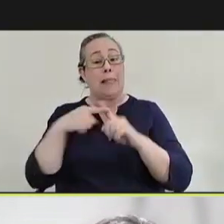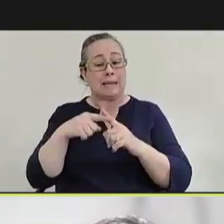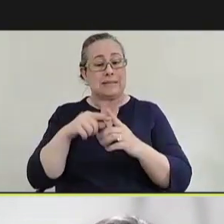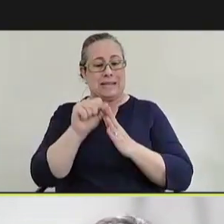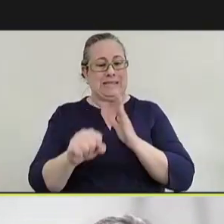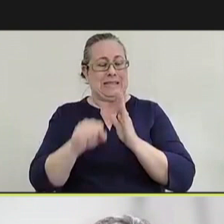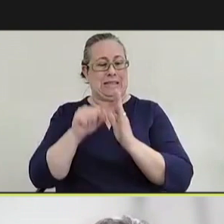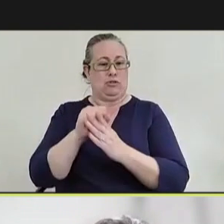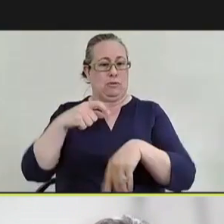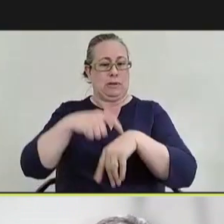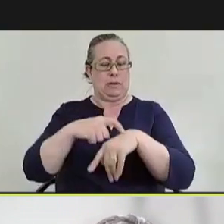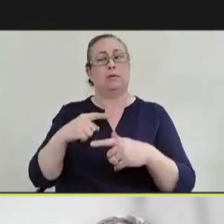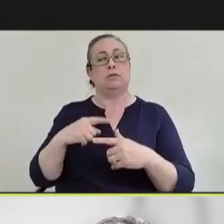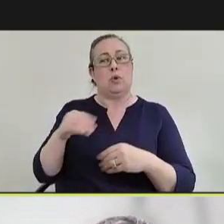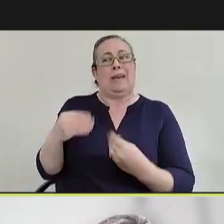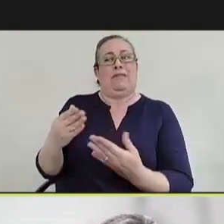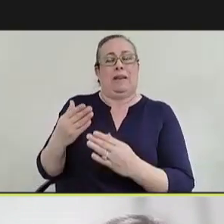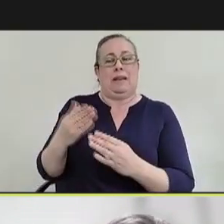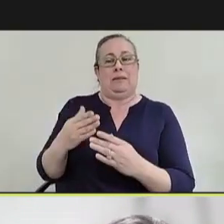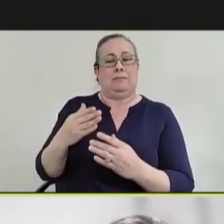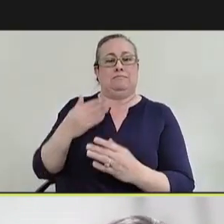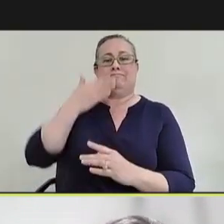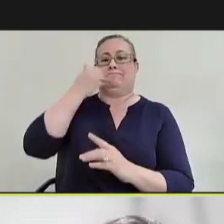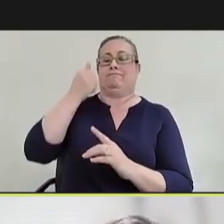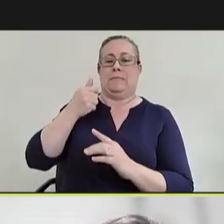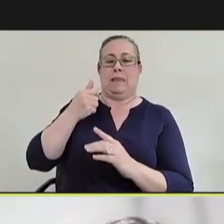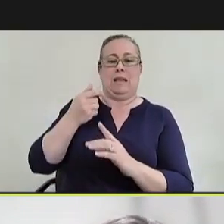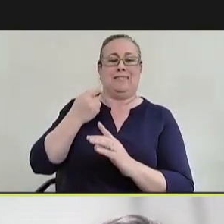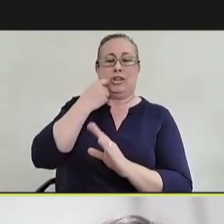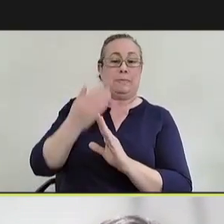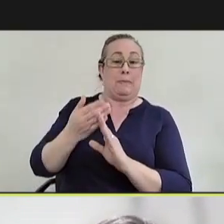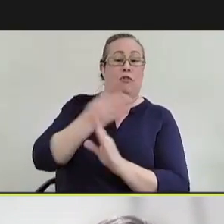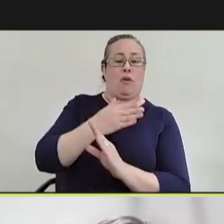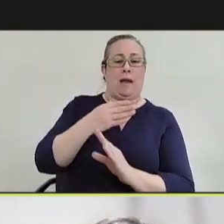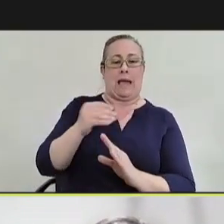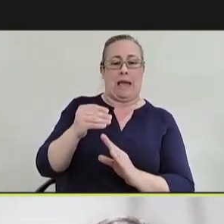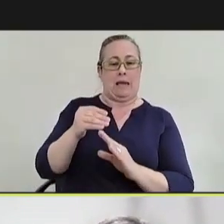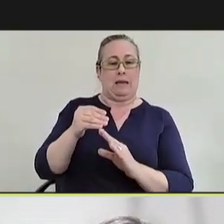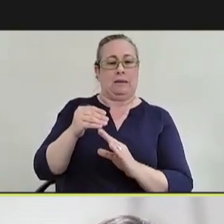ideally before or right as the babies are being born during the RSV season.